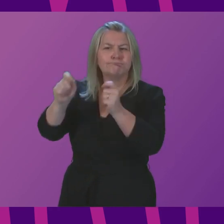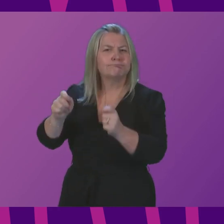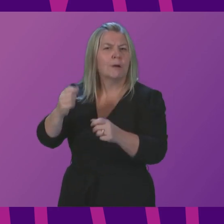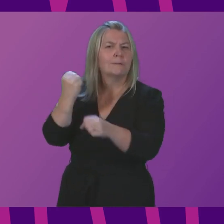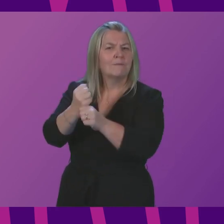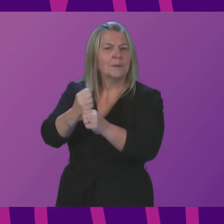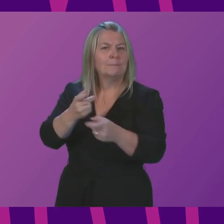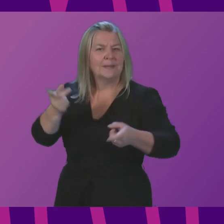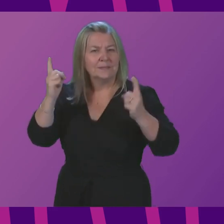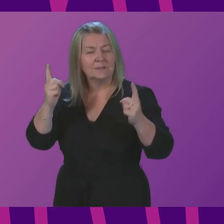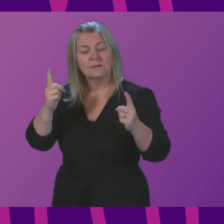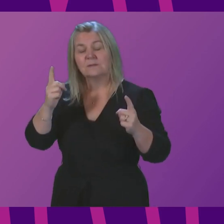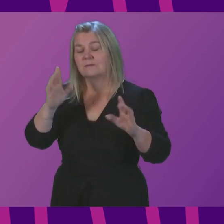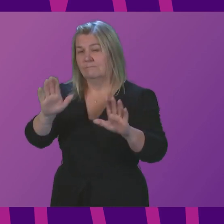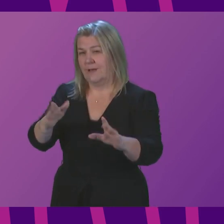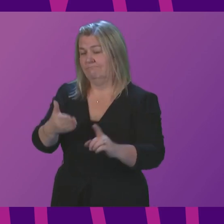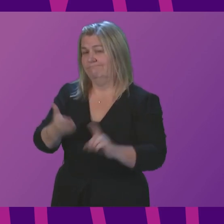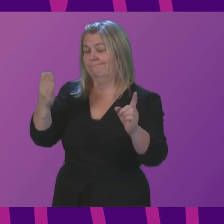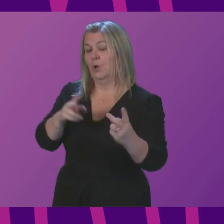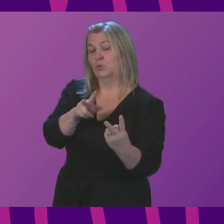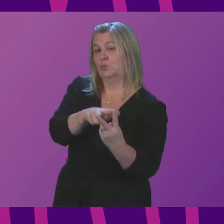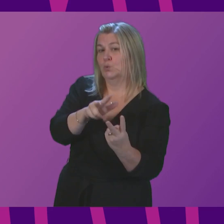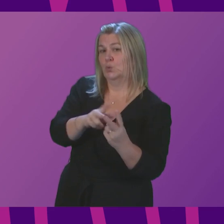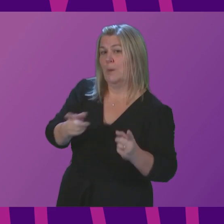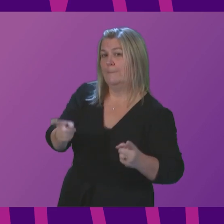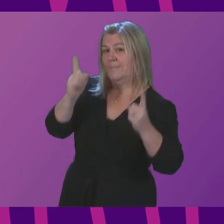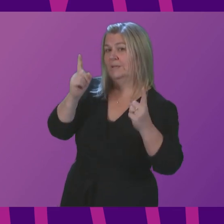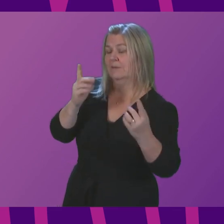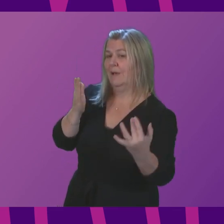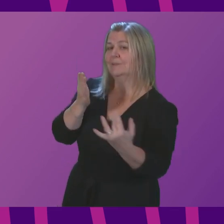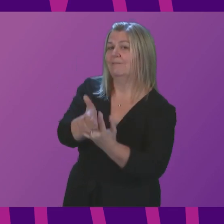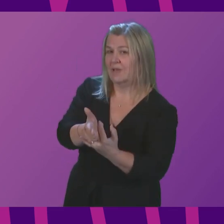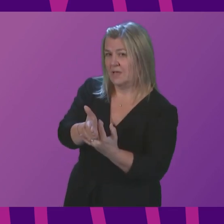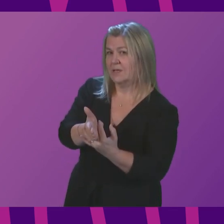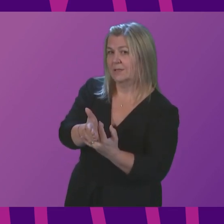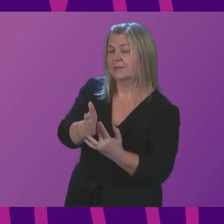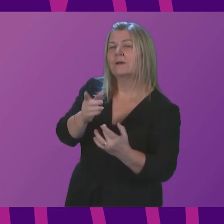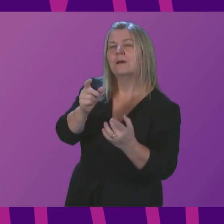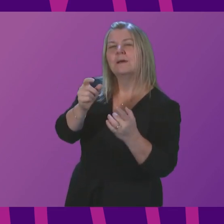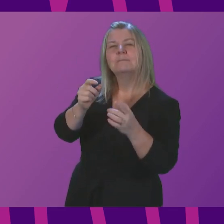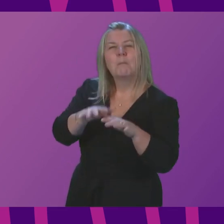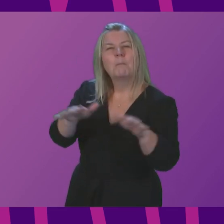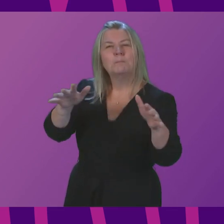ministers, but we know that two ministers interfered to delay the publication of a report.